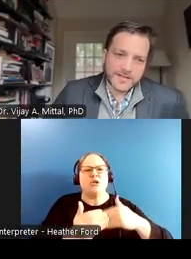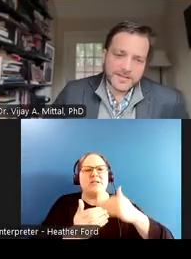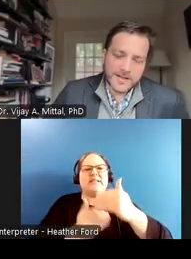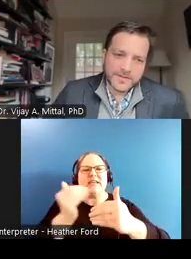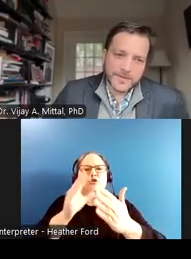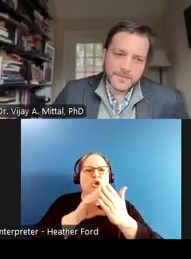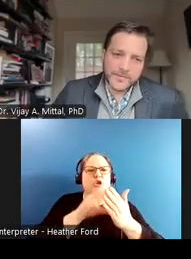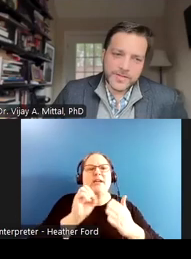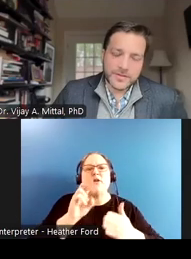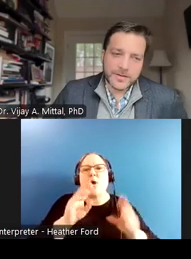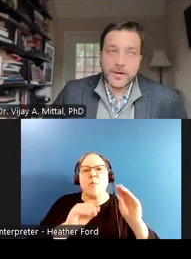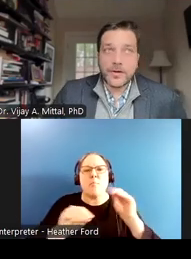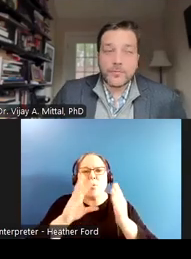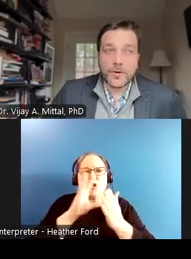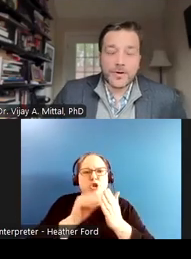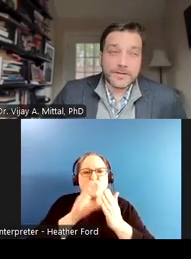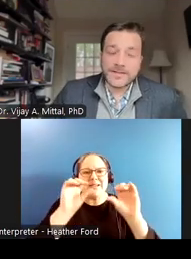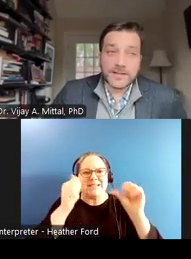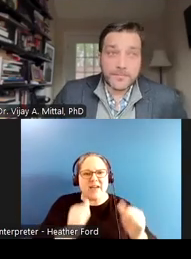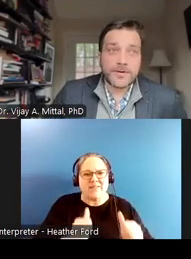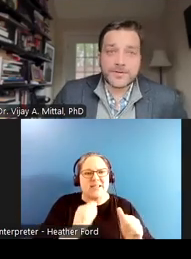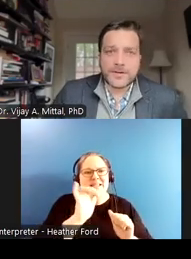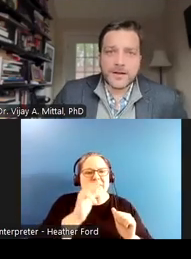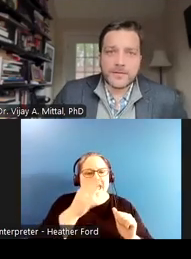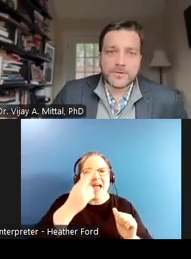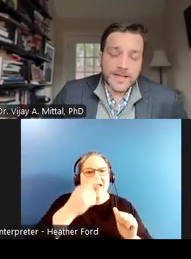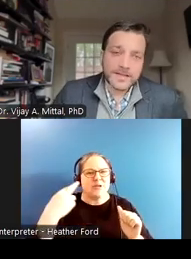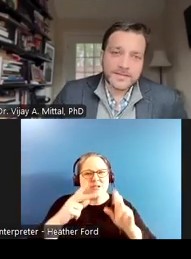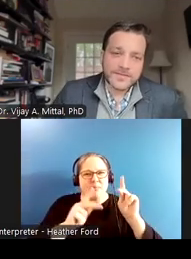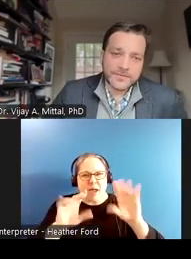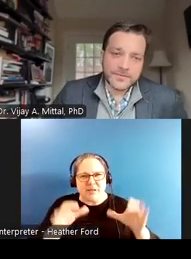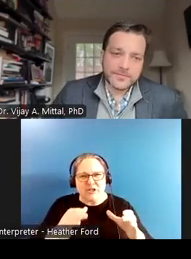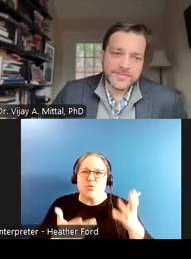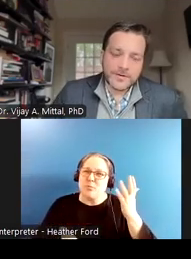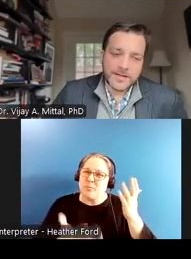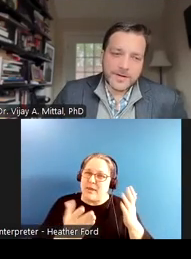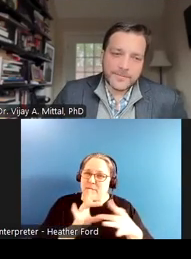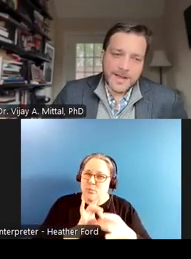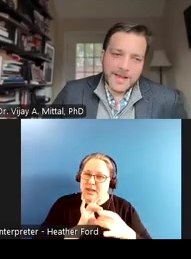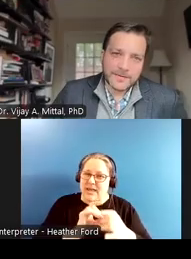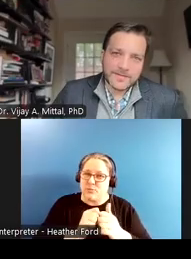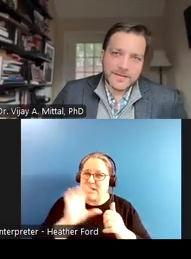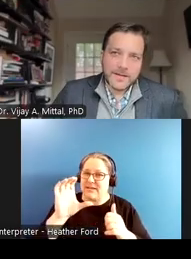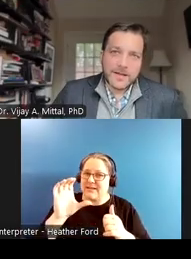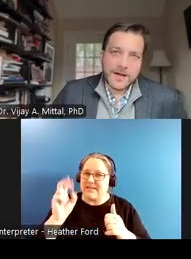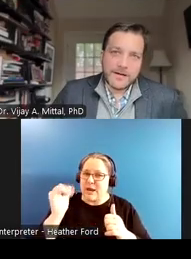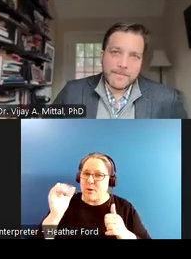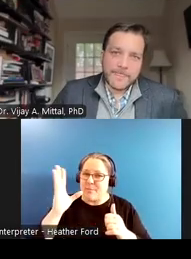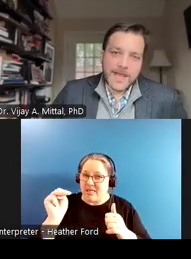in this high-risisk population were at least in part uh related to cerebellar abnormalities. Um